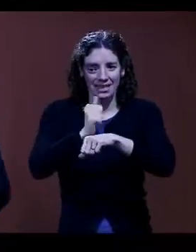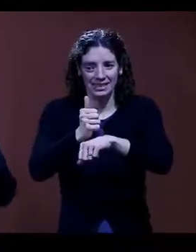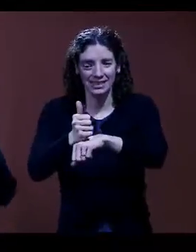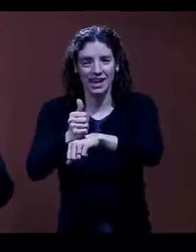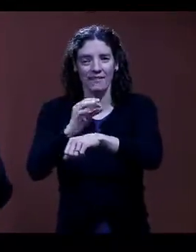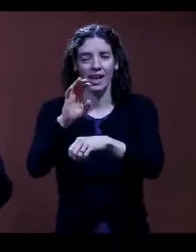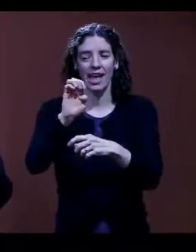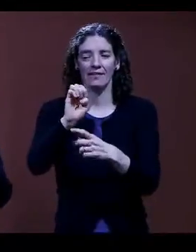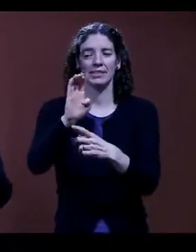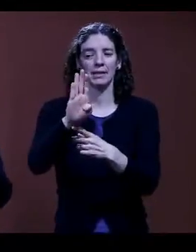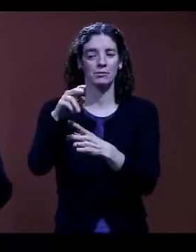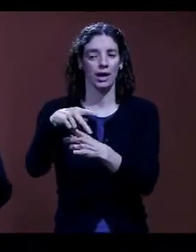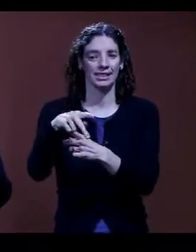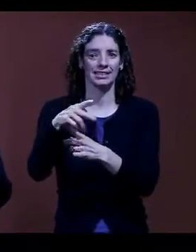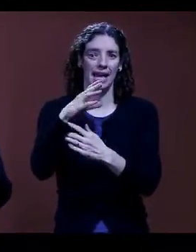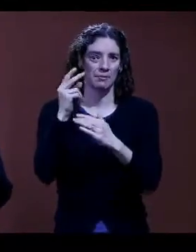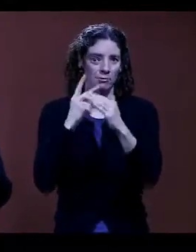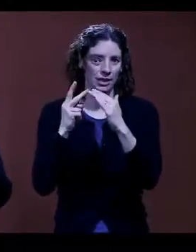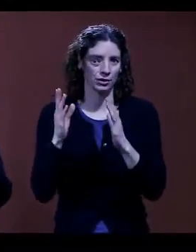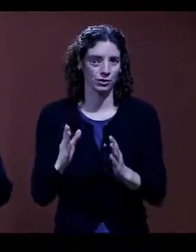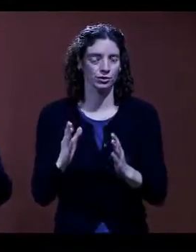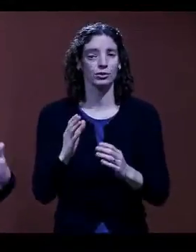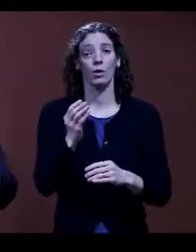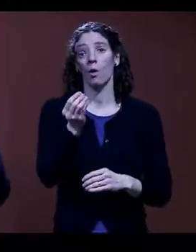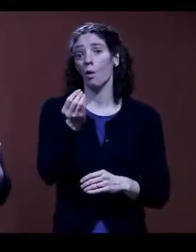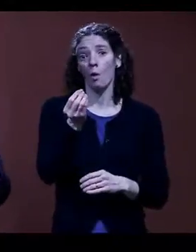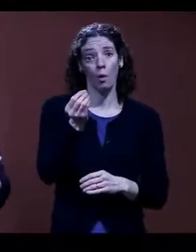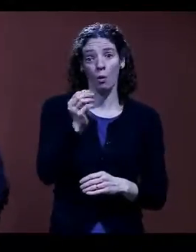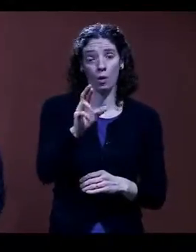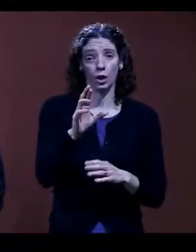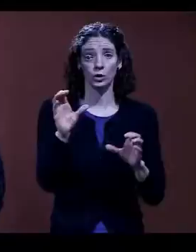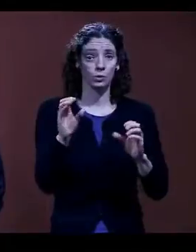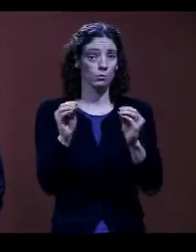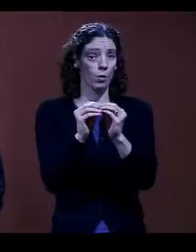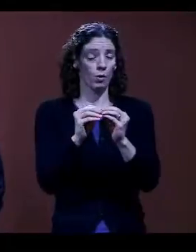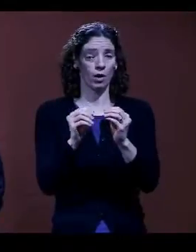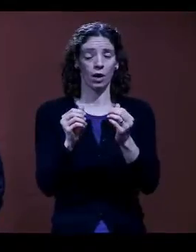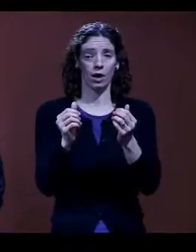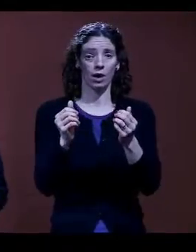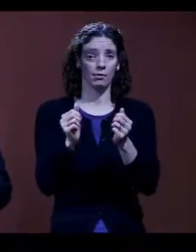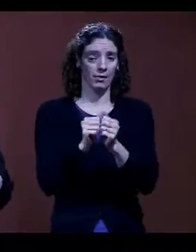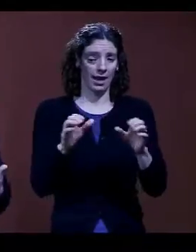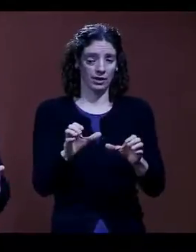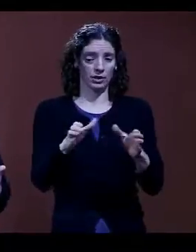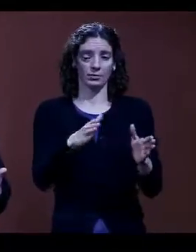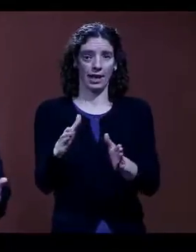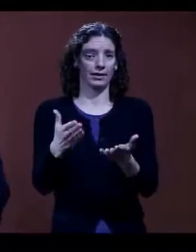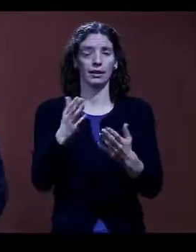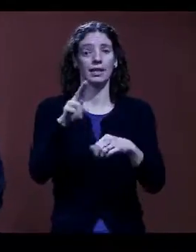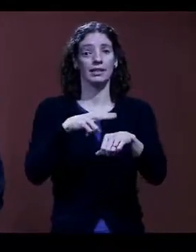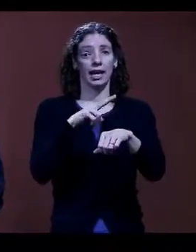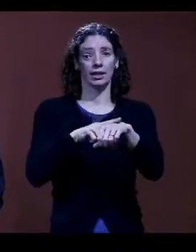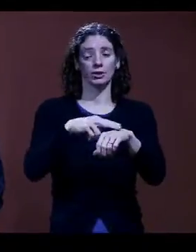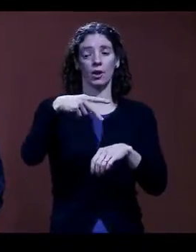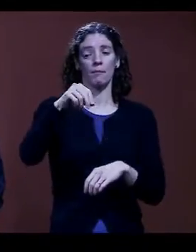or to do more with action planning. The National Post-School Outcome Center